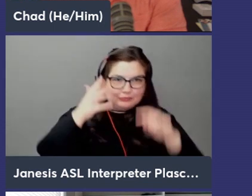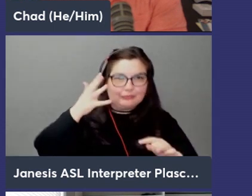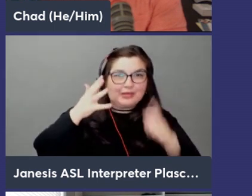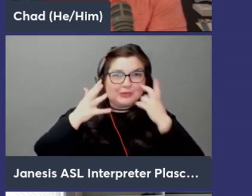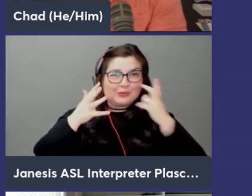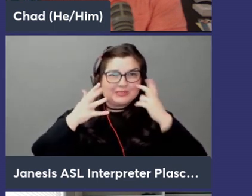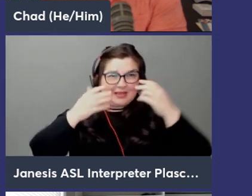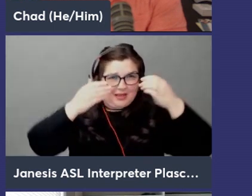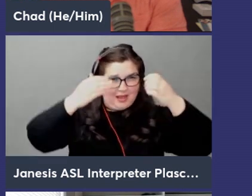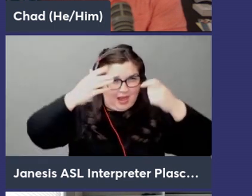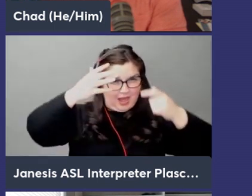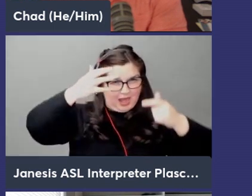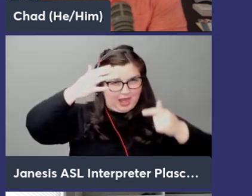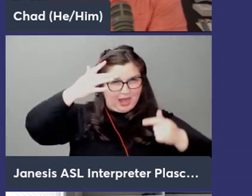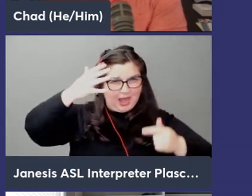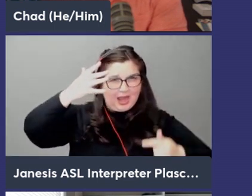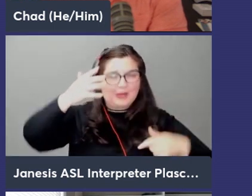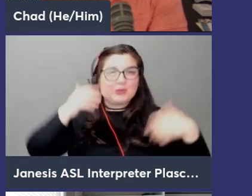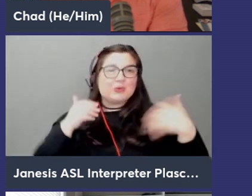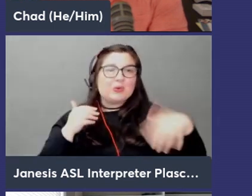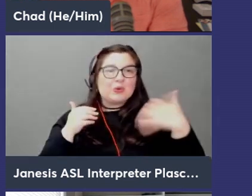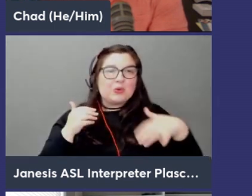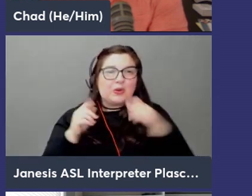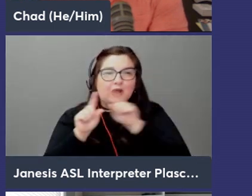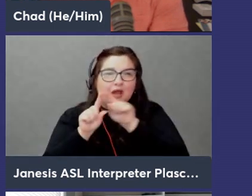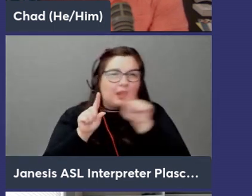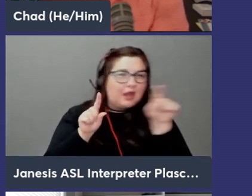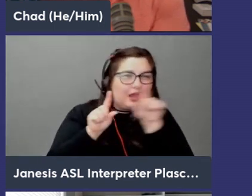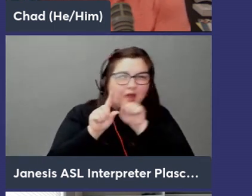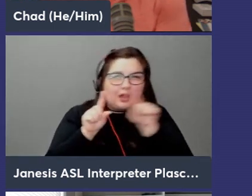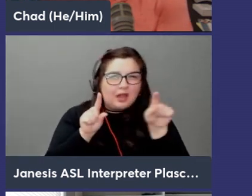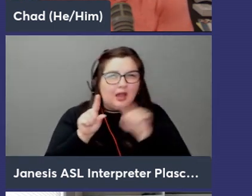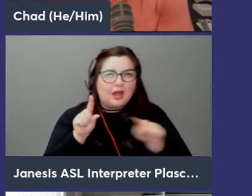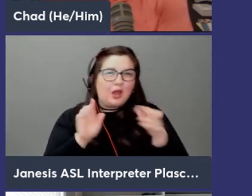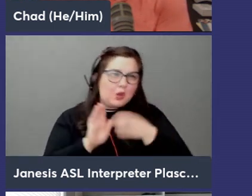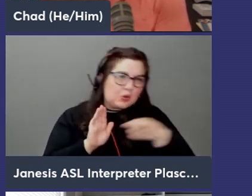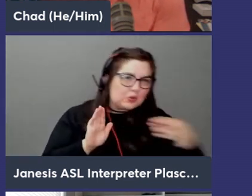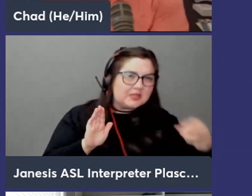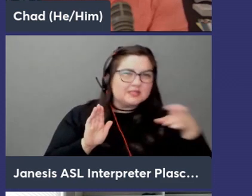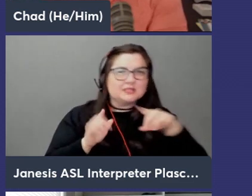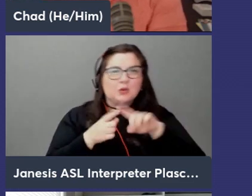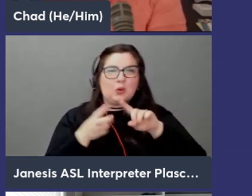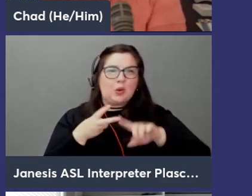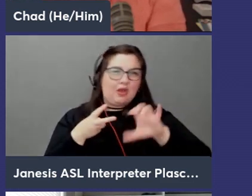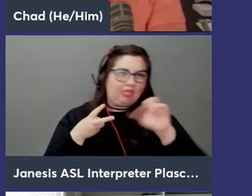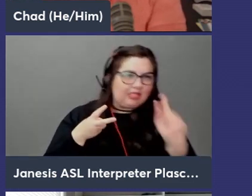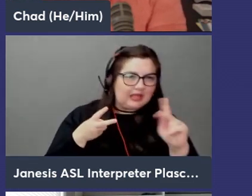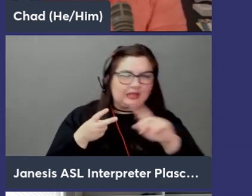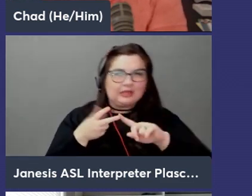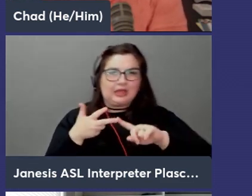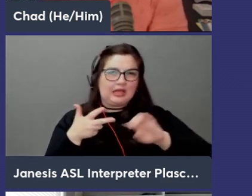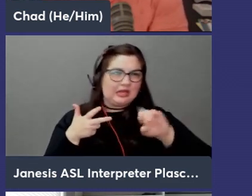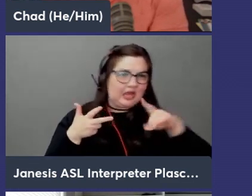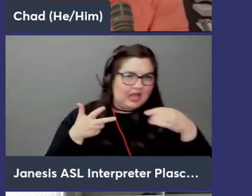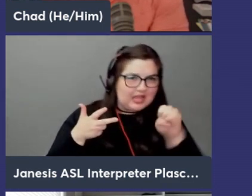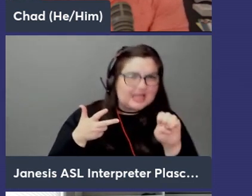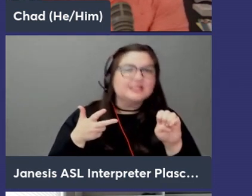I'm looking across a lot of these resource link and transient resource link edges repetitively.